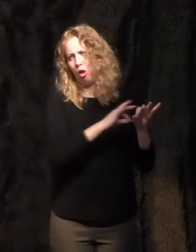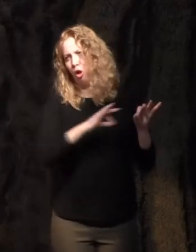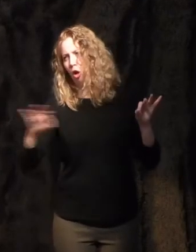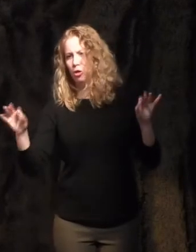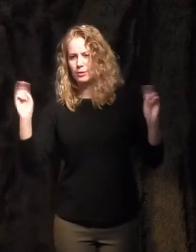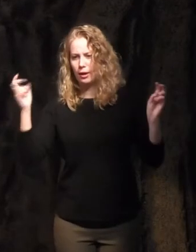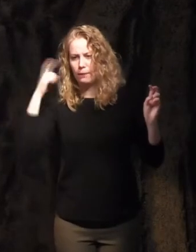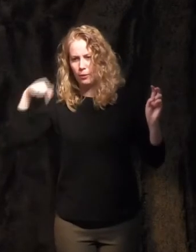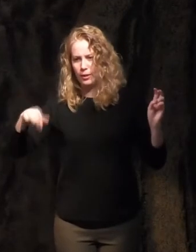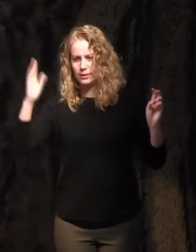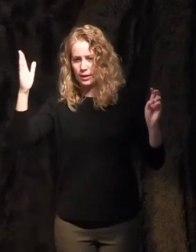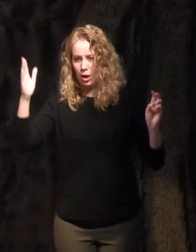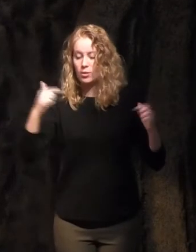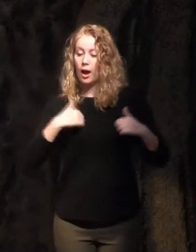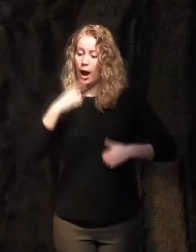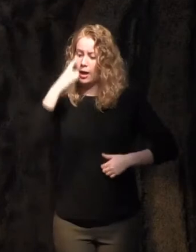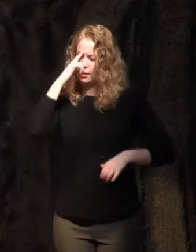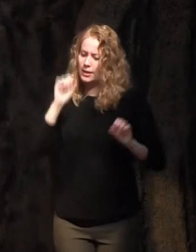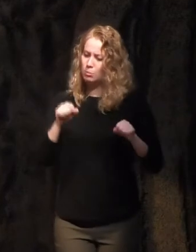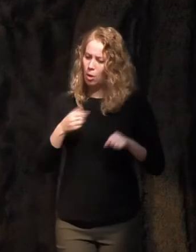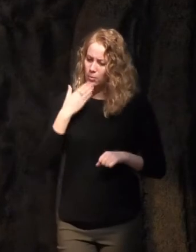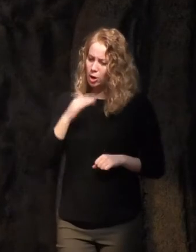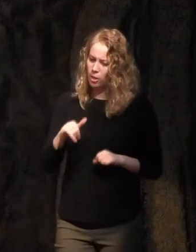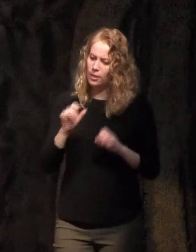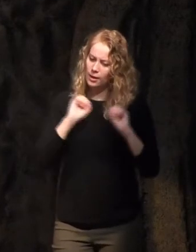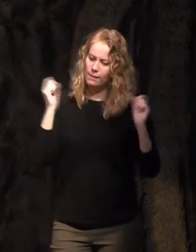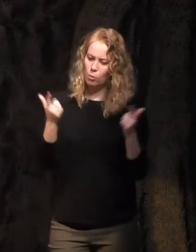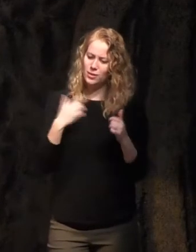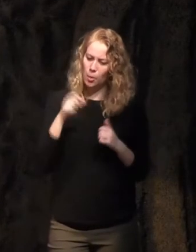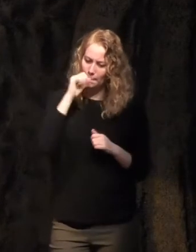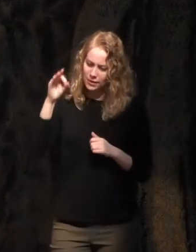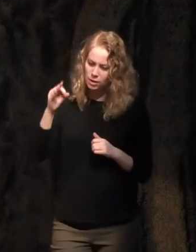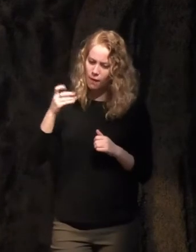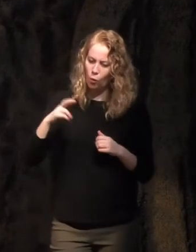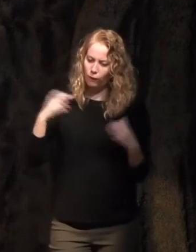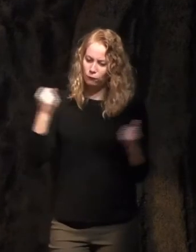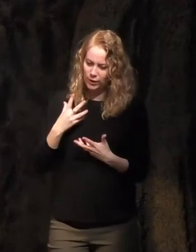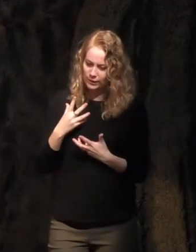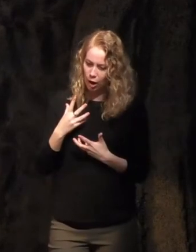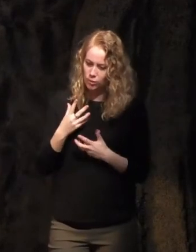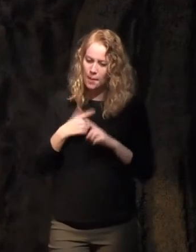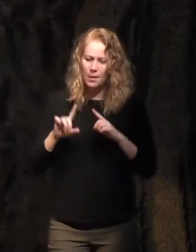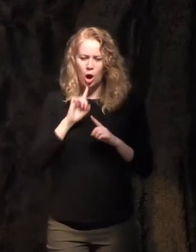It is I think it's probably good that everyone's so pissed off or freaked out, but are we really sure